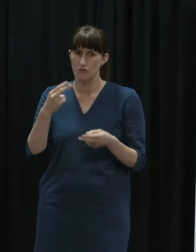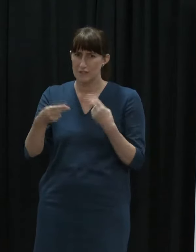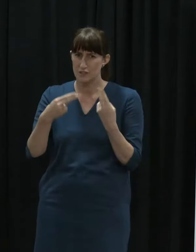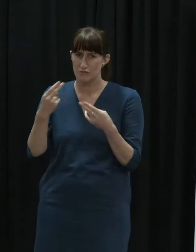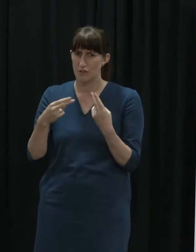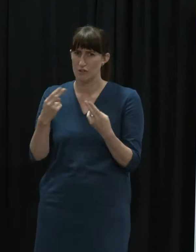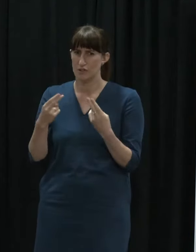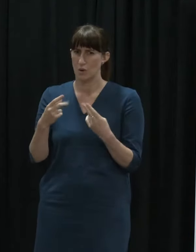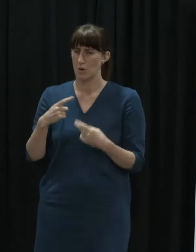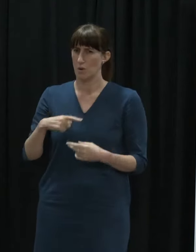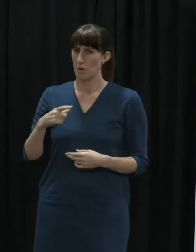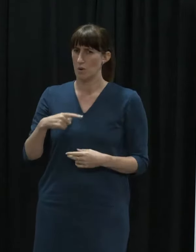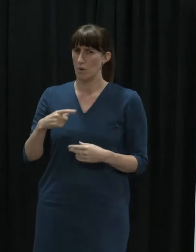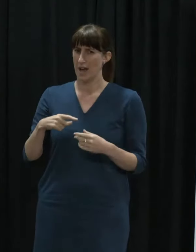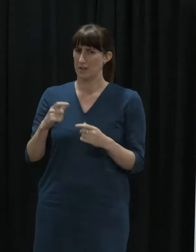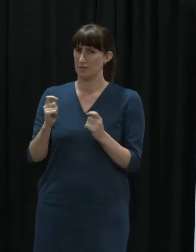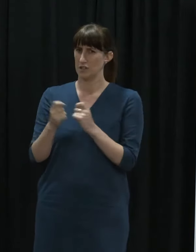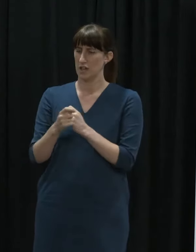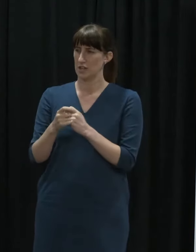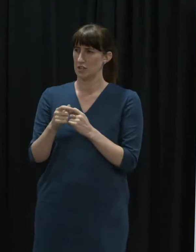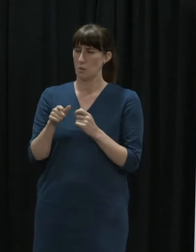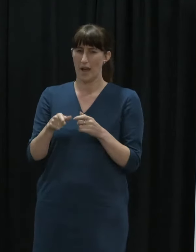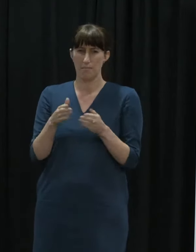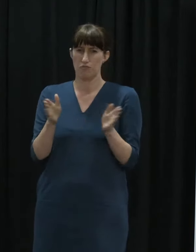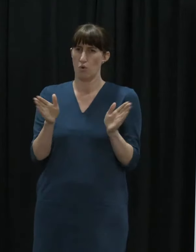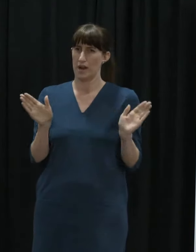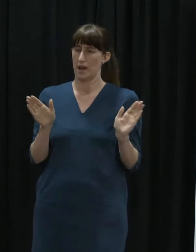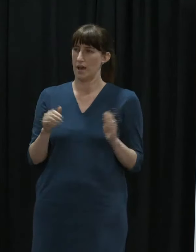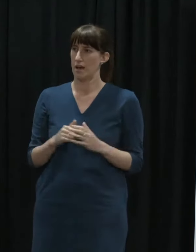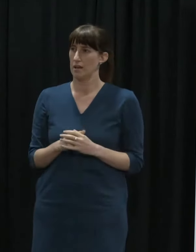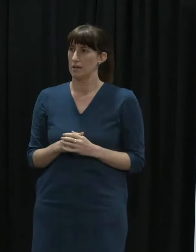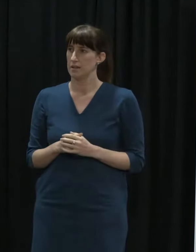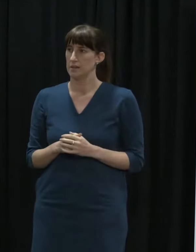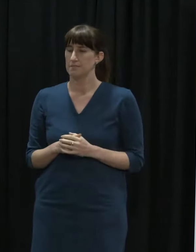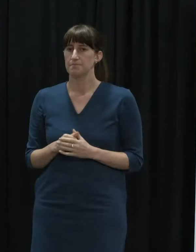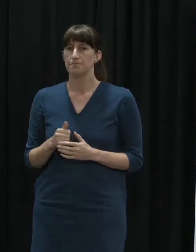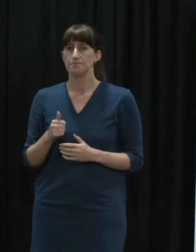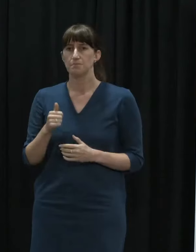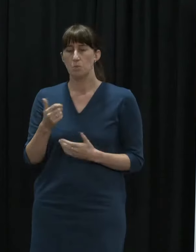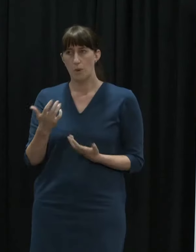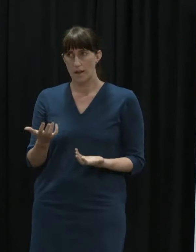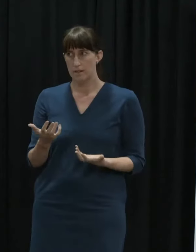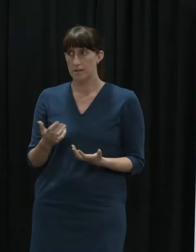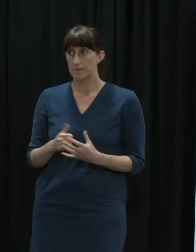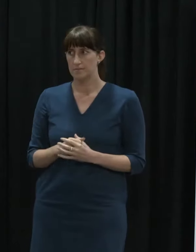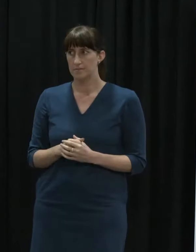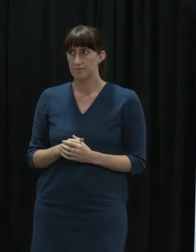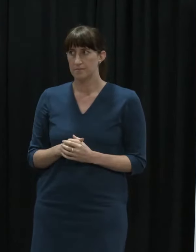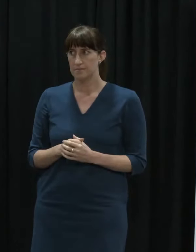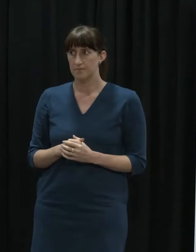venues.